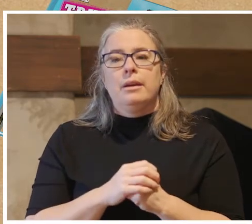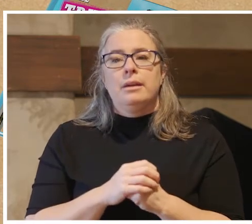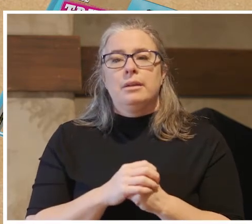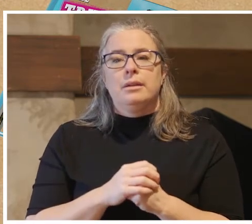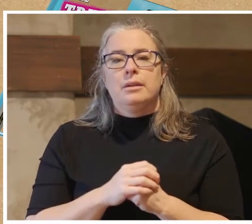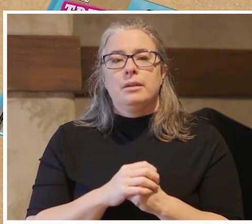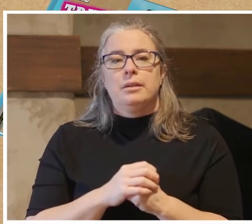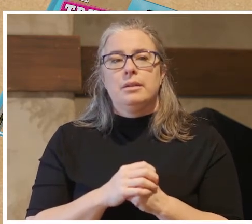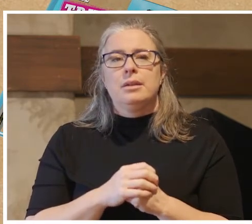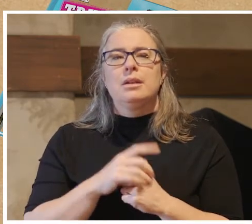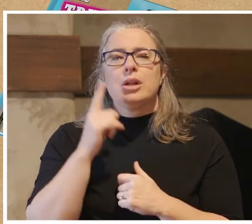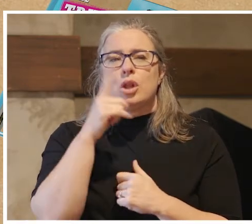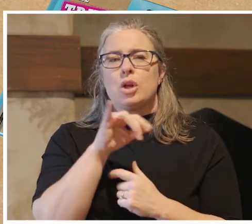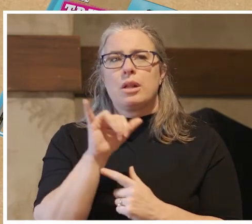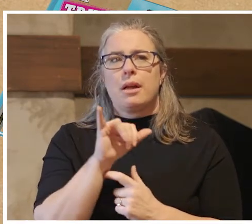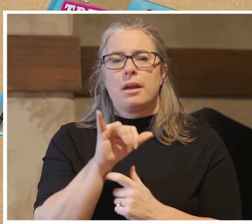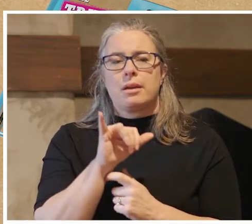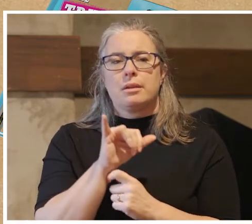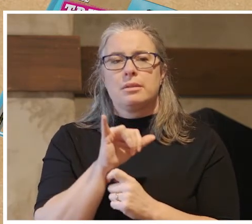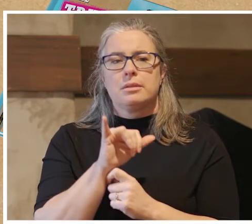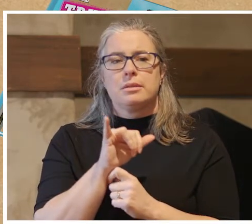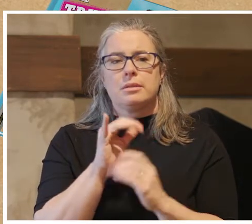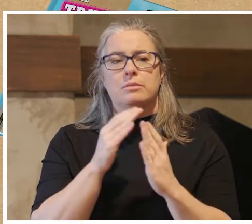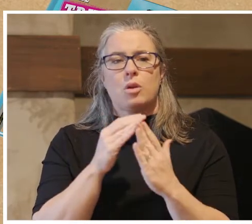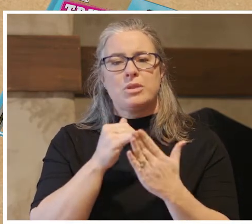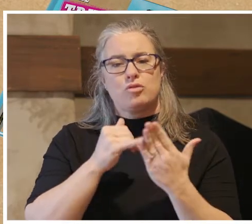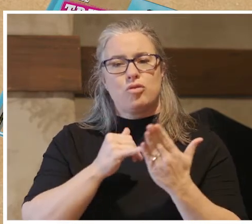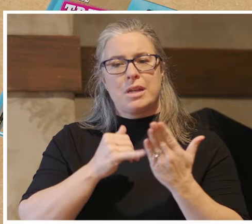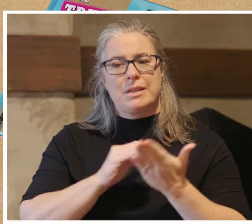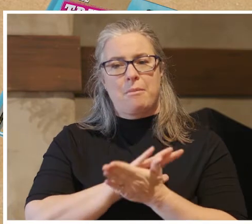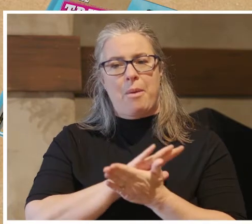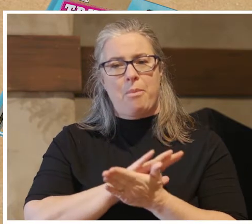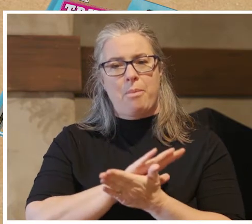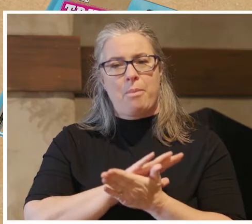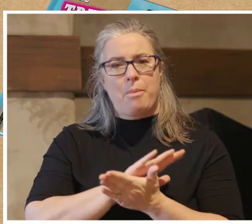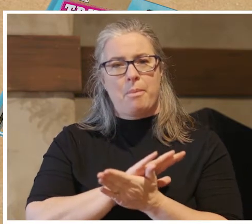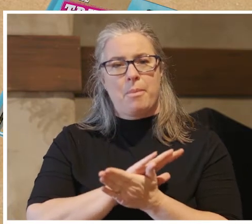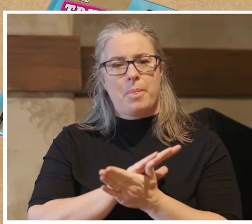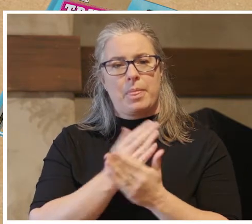reduce the opacity, so it's gonna look just like I set a piece of tracing paper